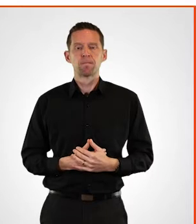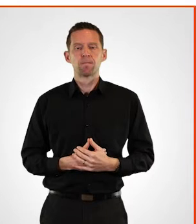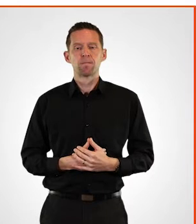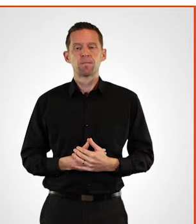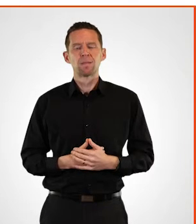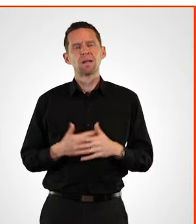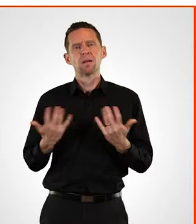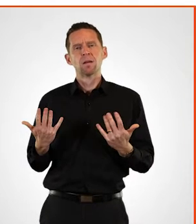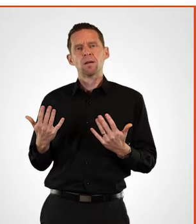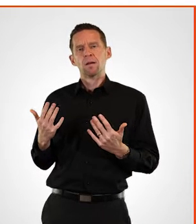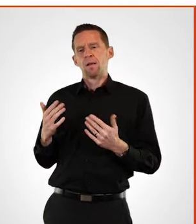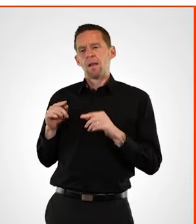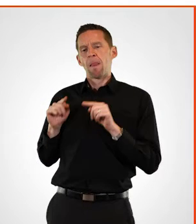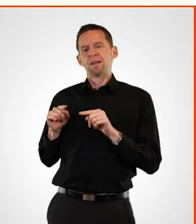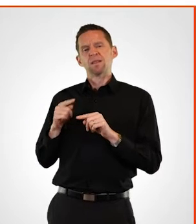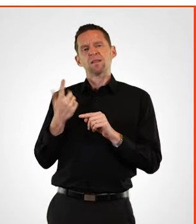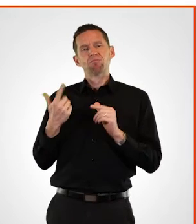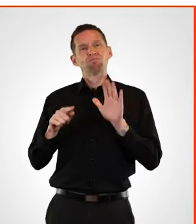The downside of this issue